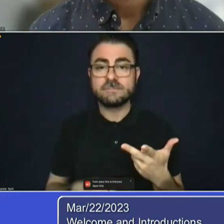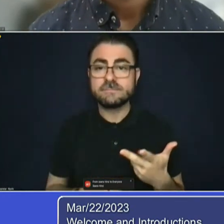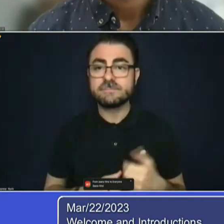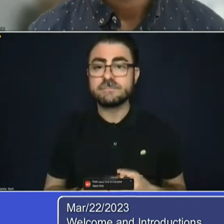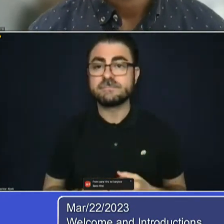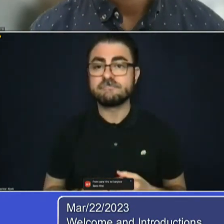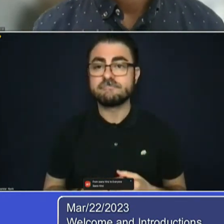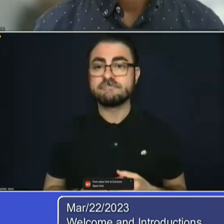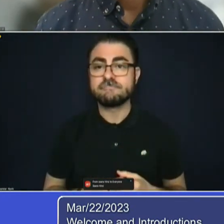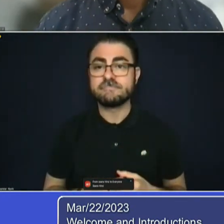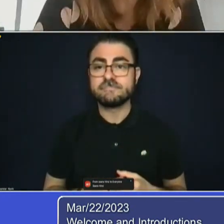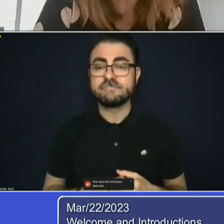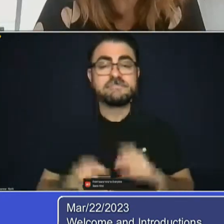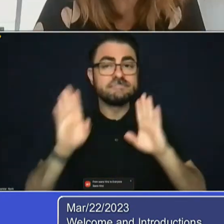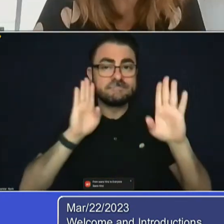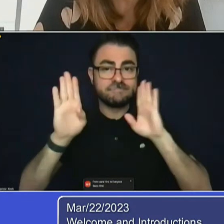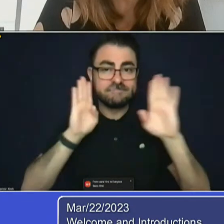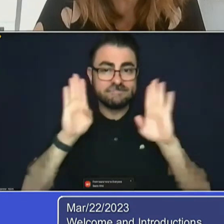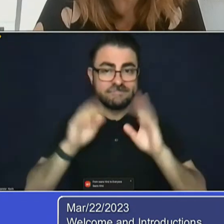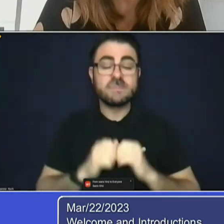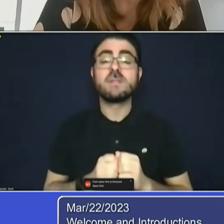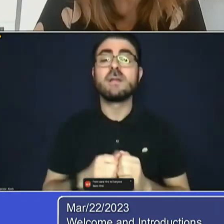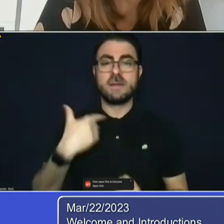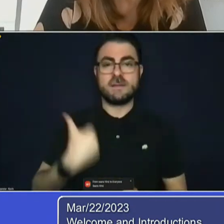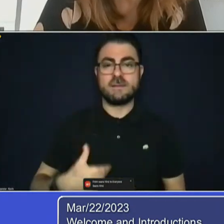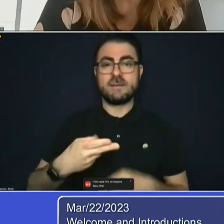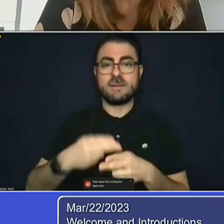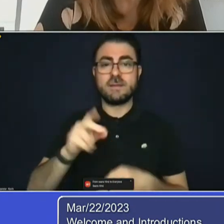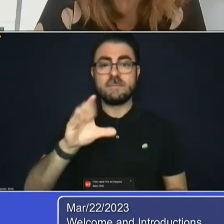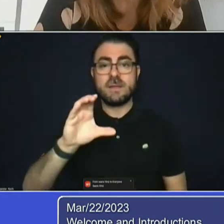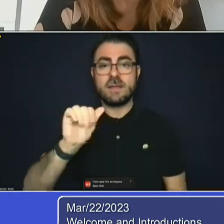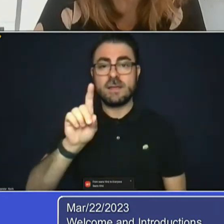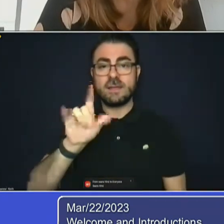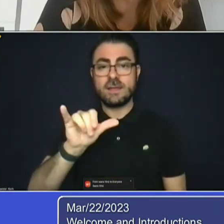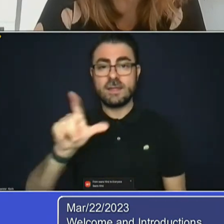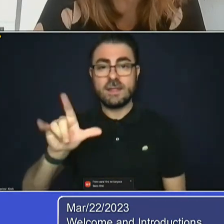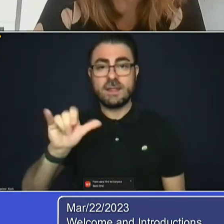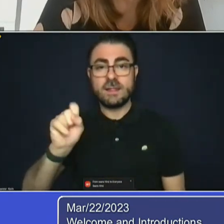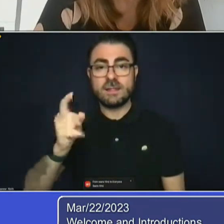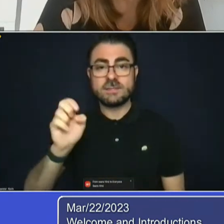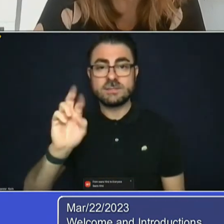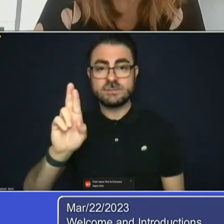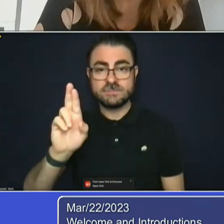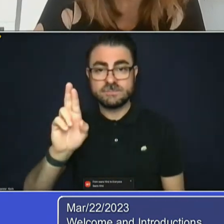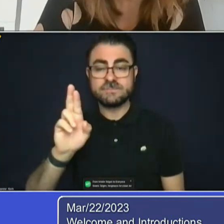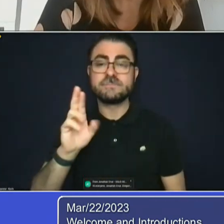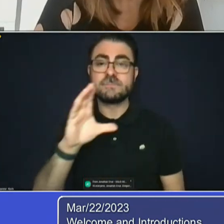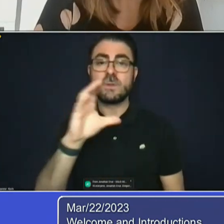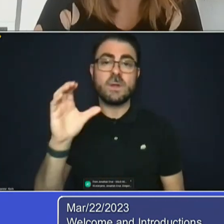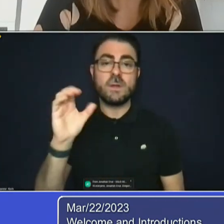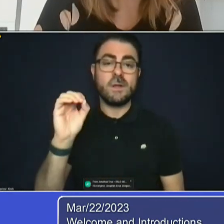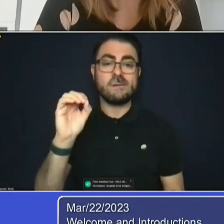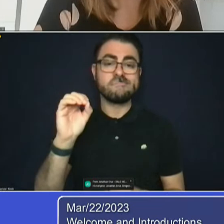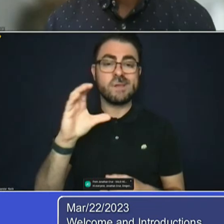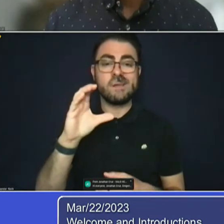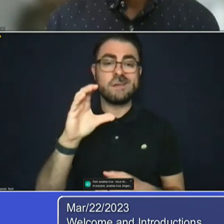CHAT WITH YOU ALL. KATIE?